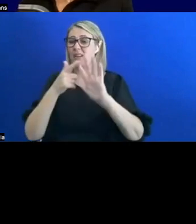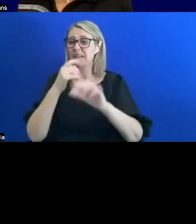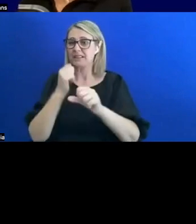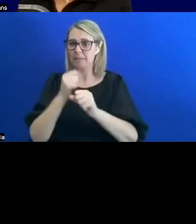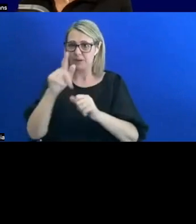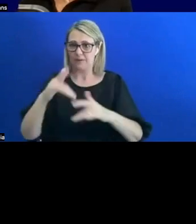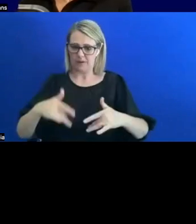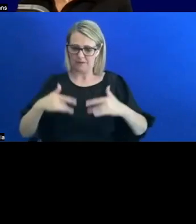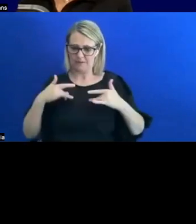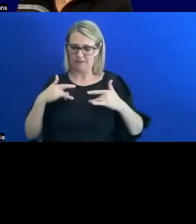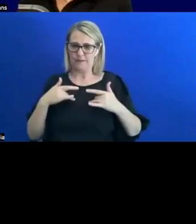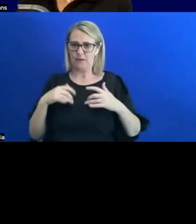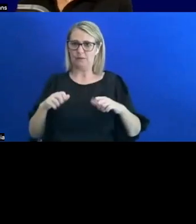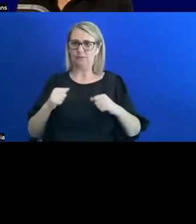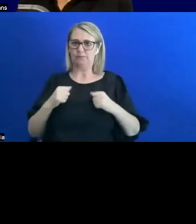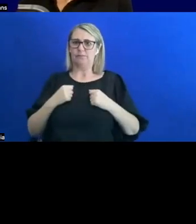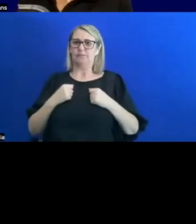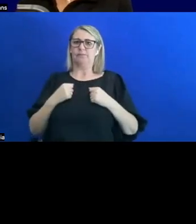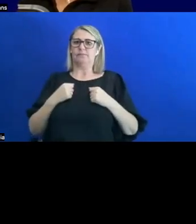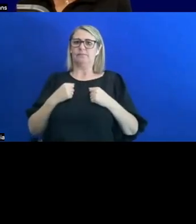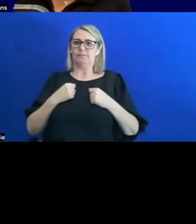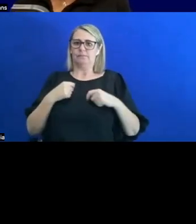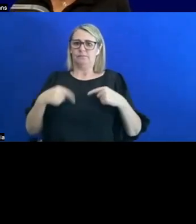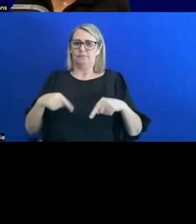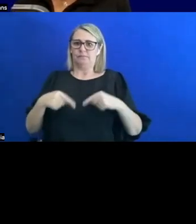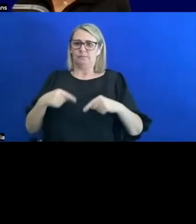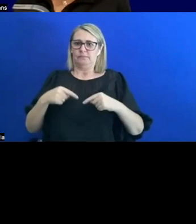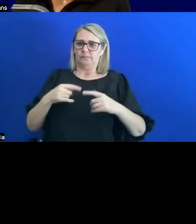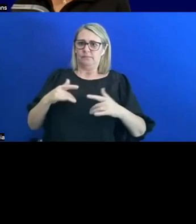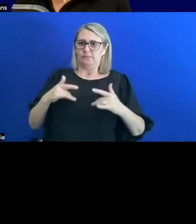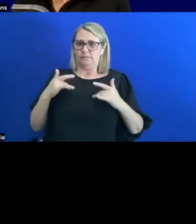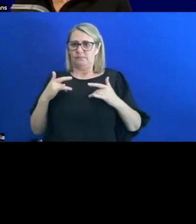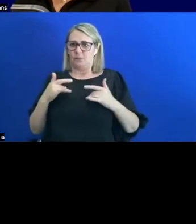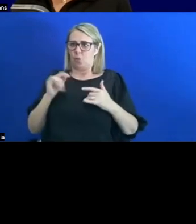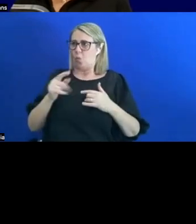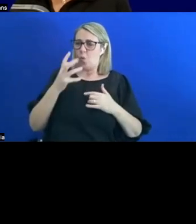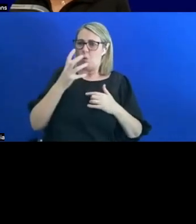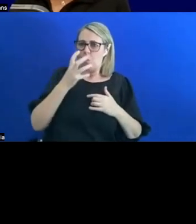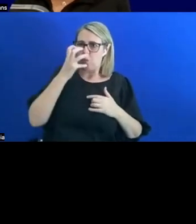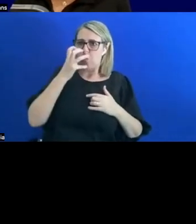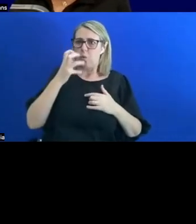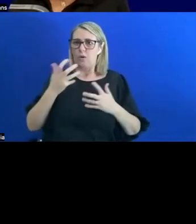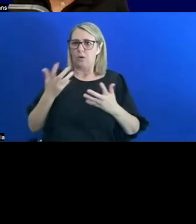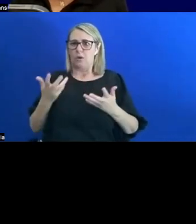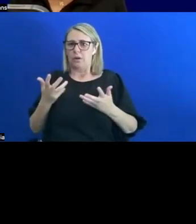tense and acknowledge that the emotion you are feeling is anger, you then consciously know to